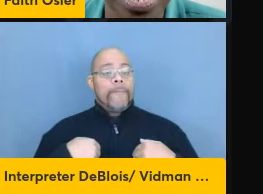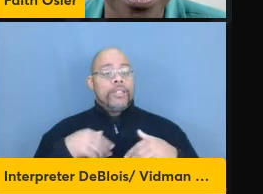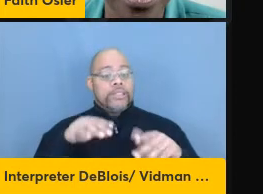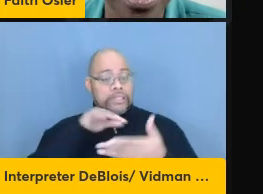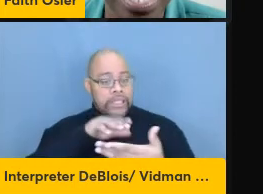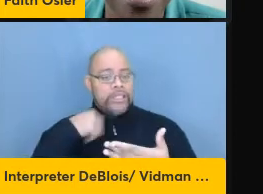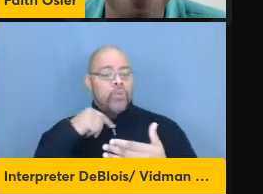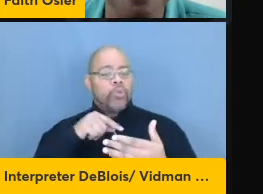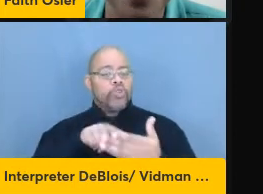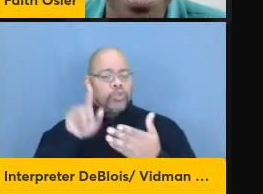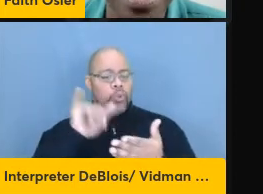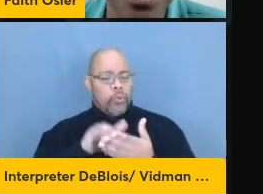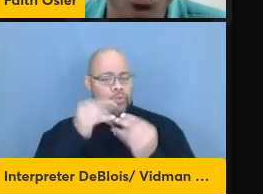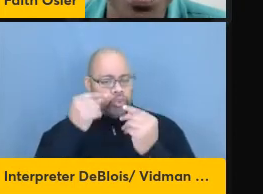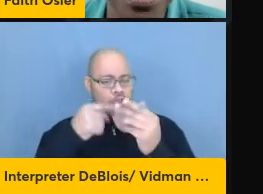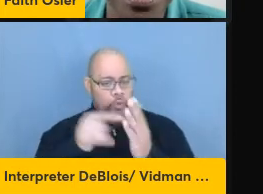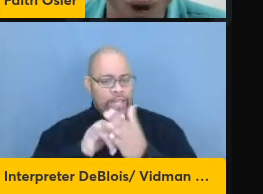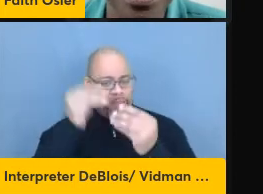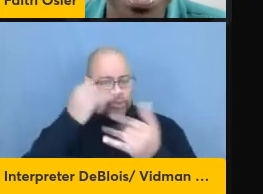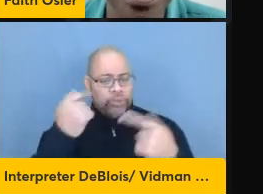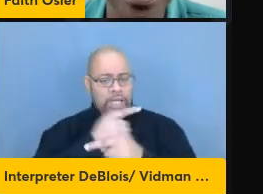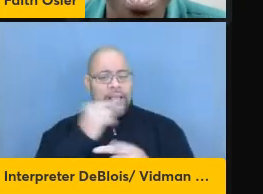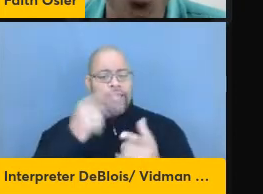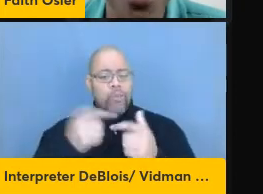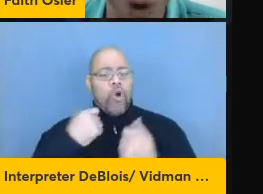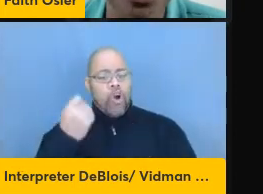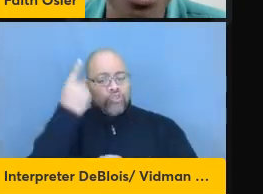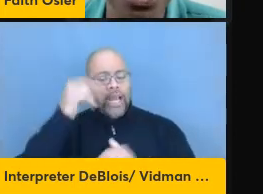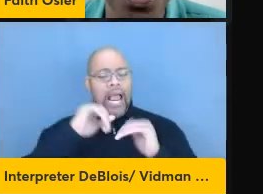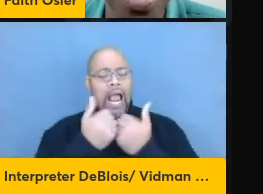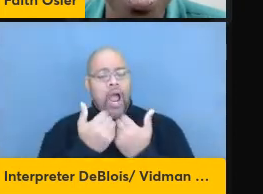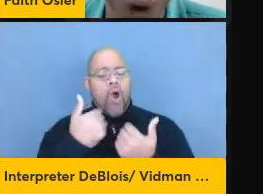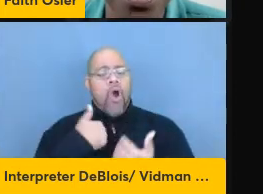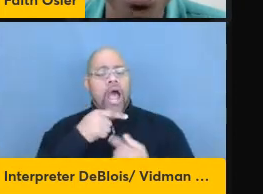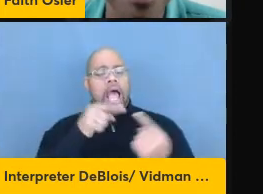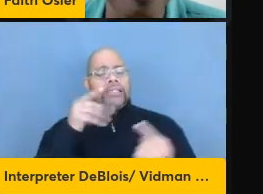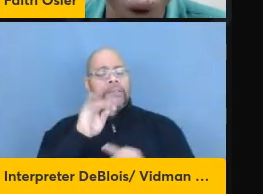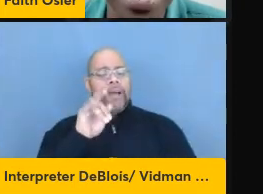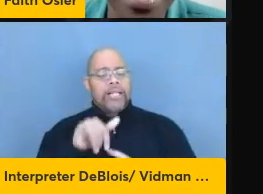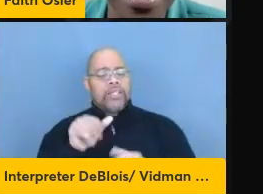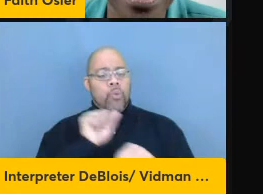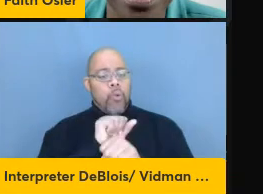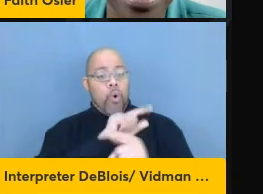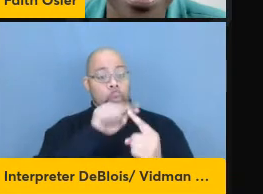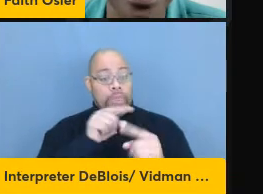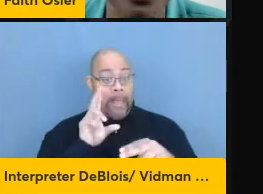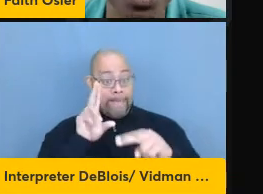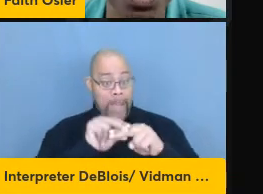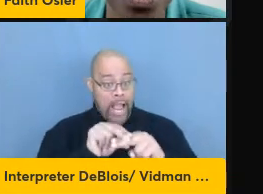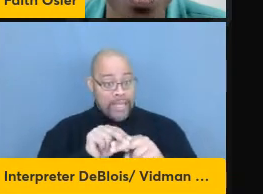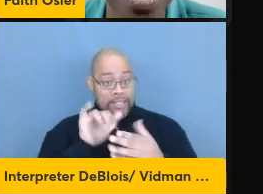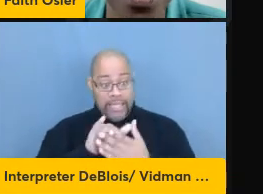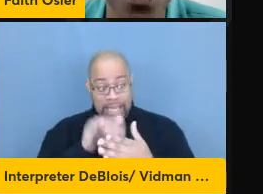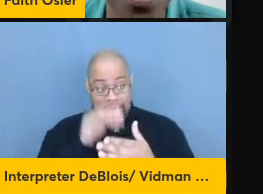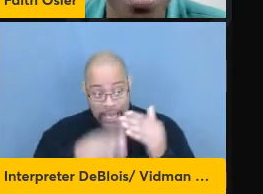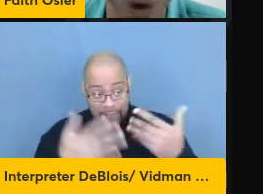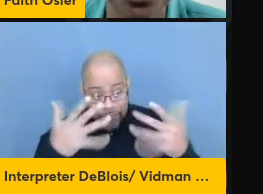data today. And then we want to understand how our antibodies working when they bind is that the end of the story or what else